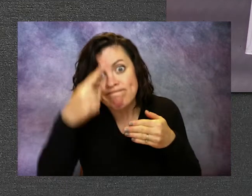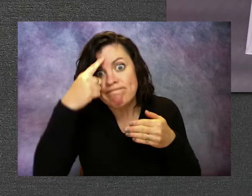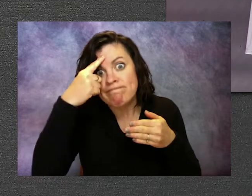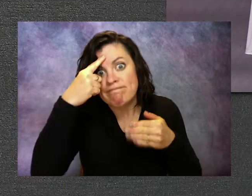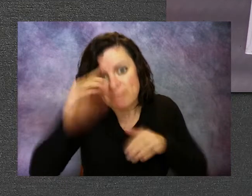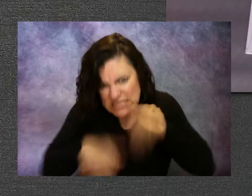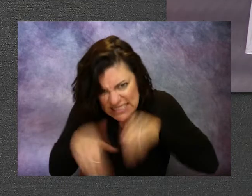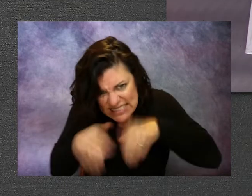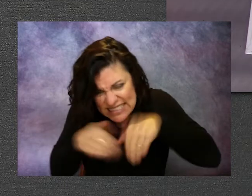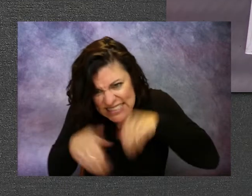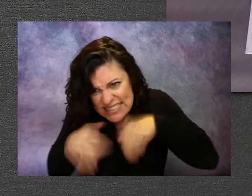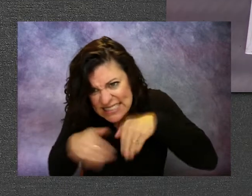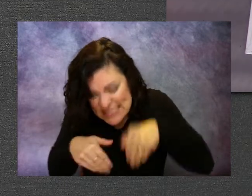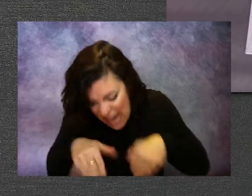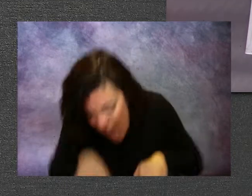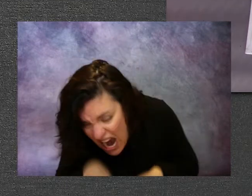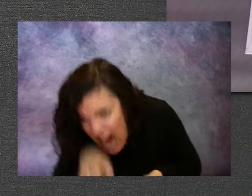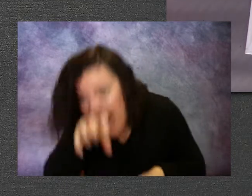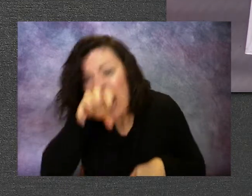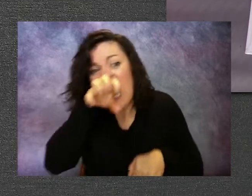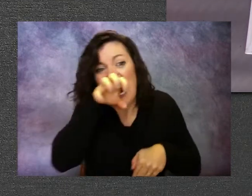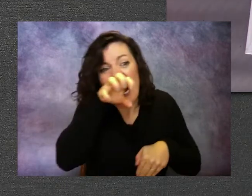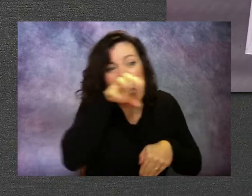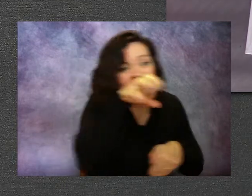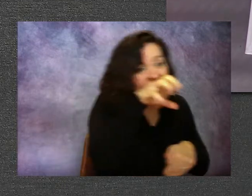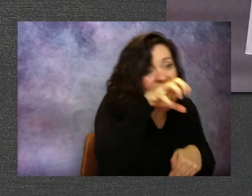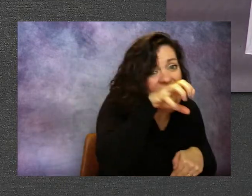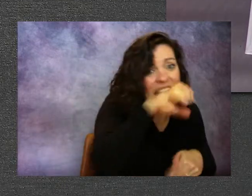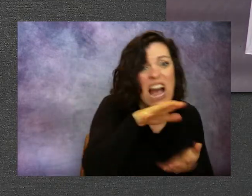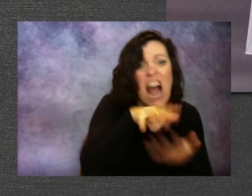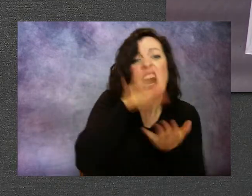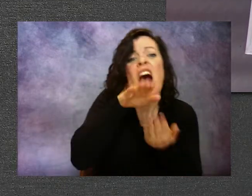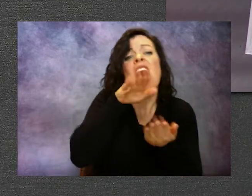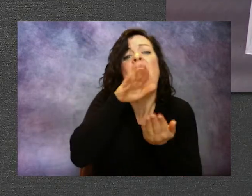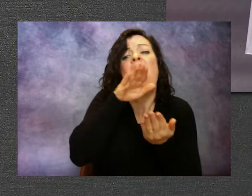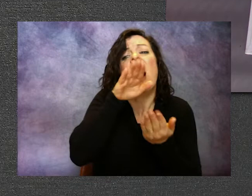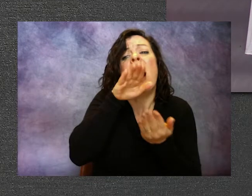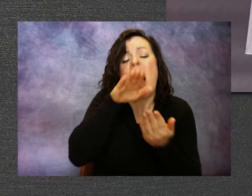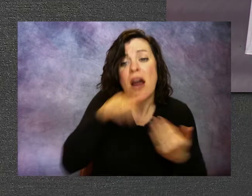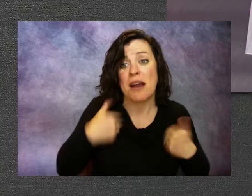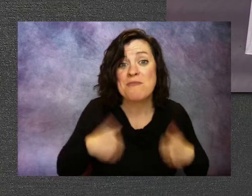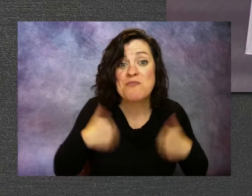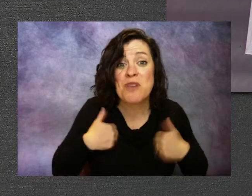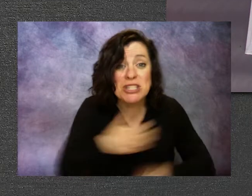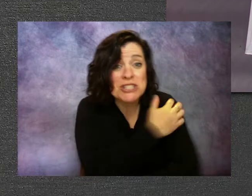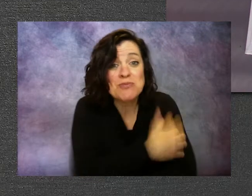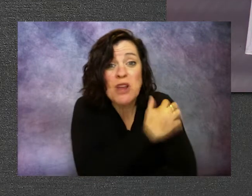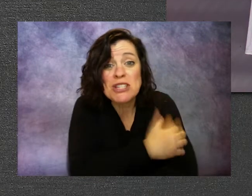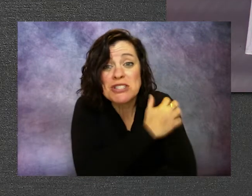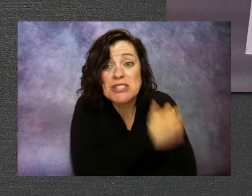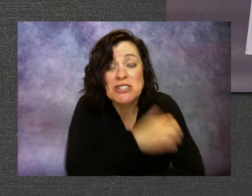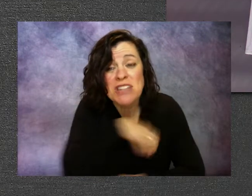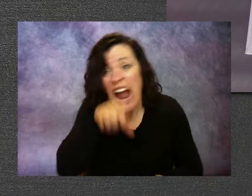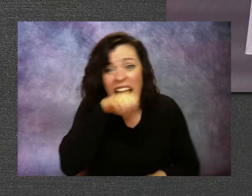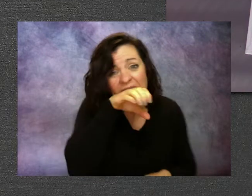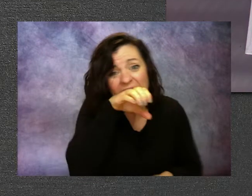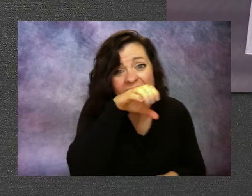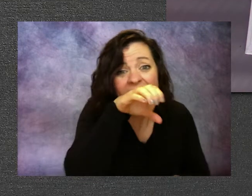barking short, happy barks. He'd found the scrubbing brush and carrying it in his mouth, he ran into the house.